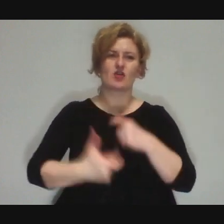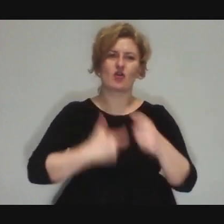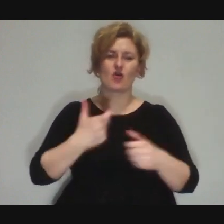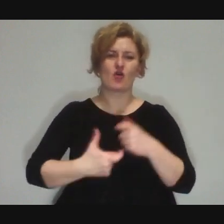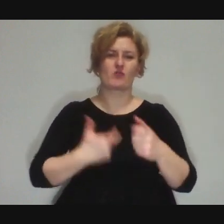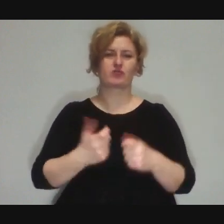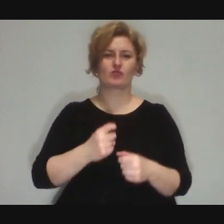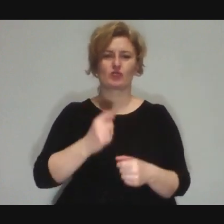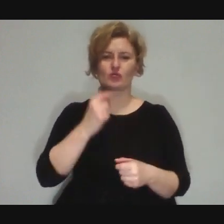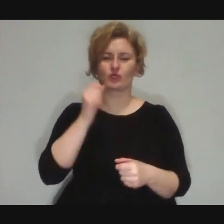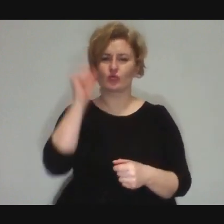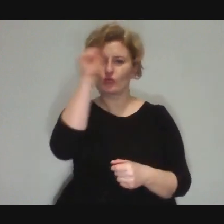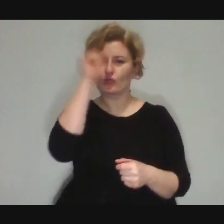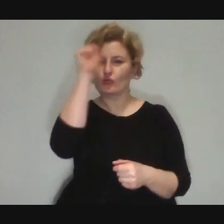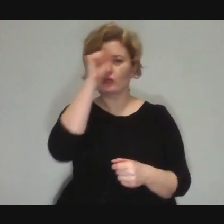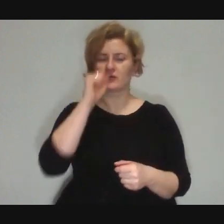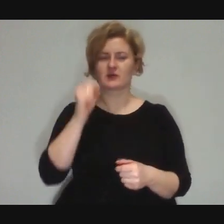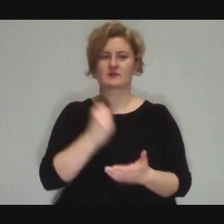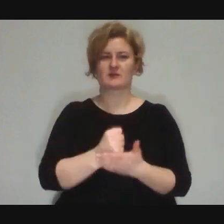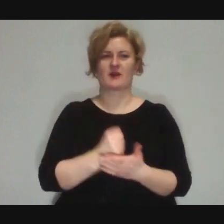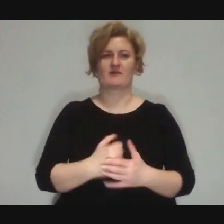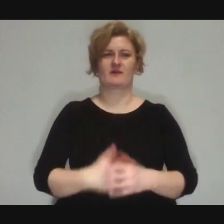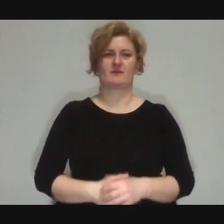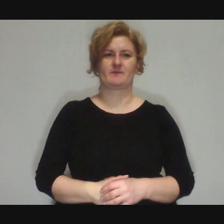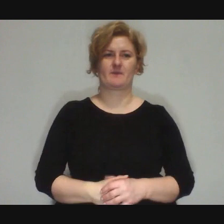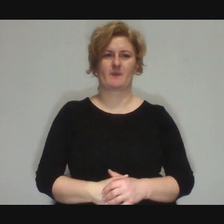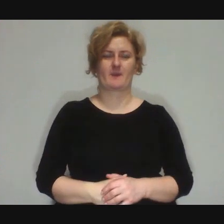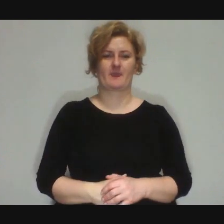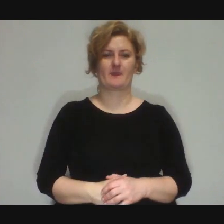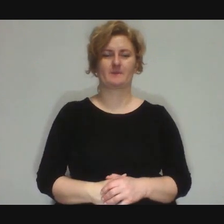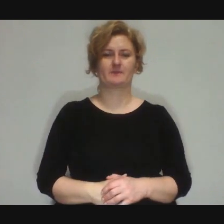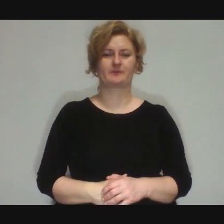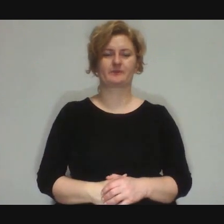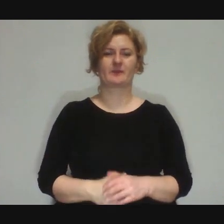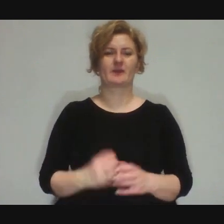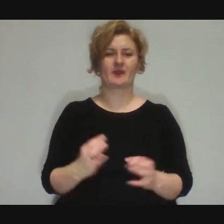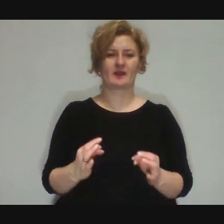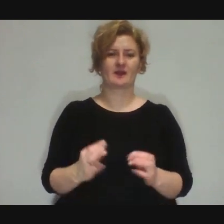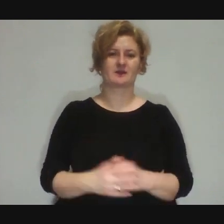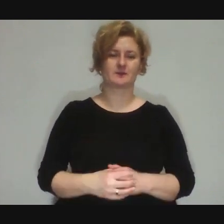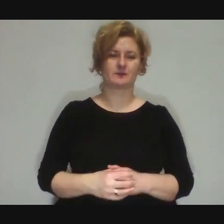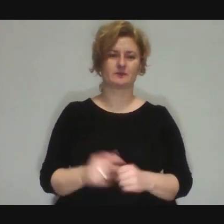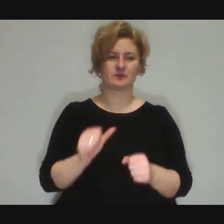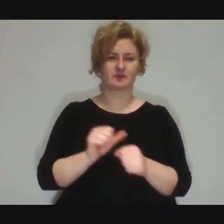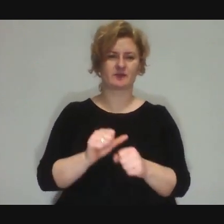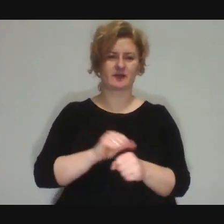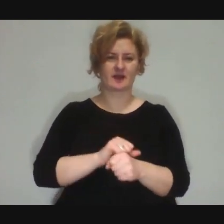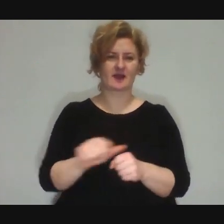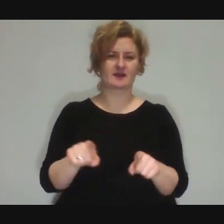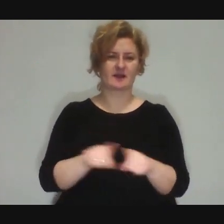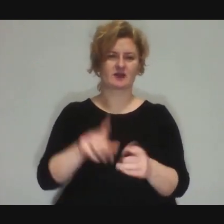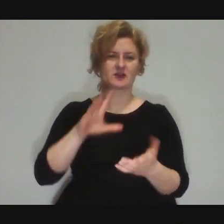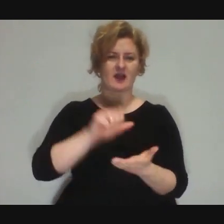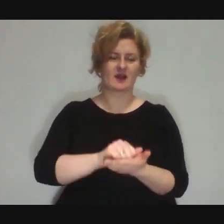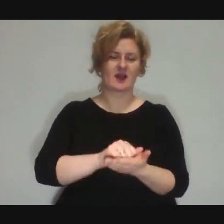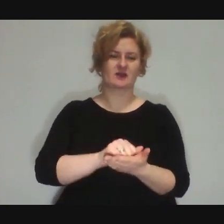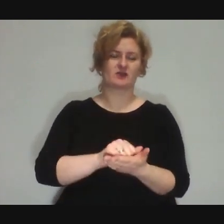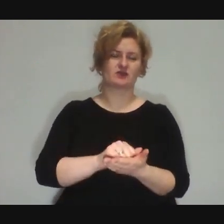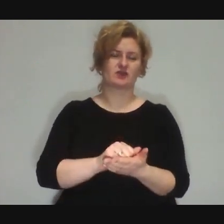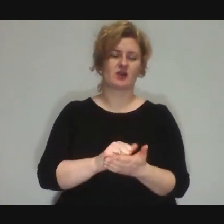But coming back, there are also activities where you have to expect different things,